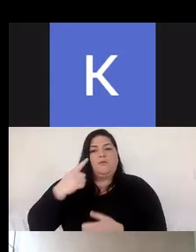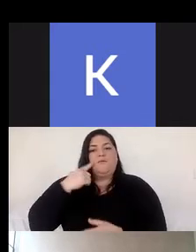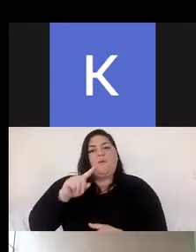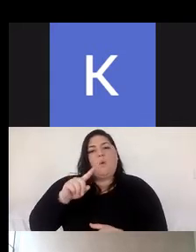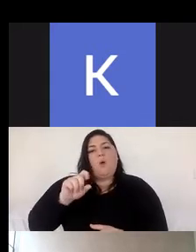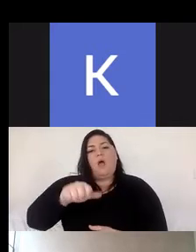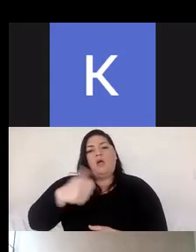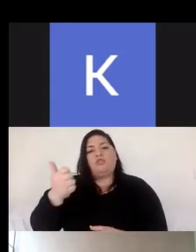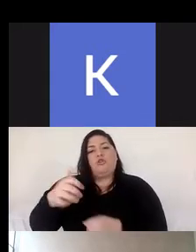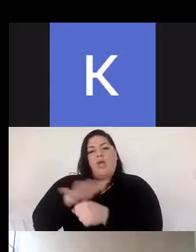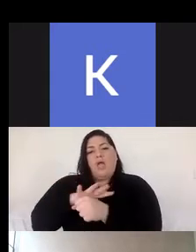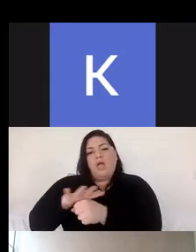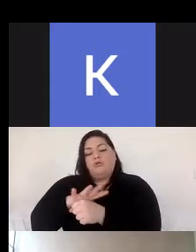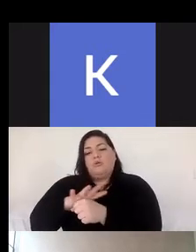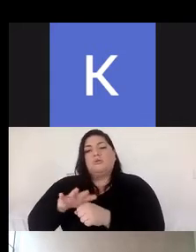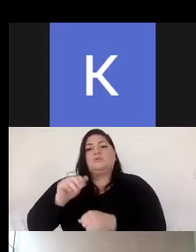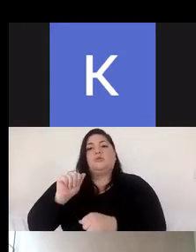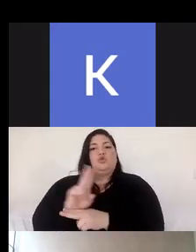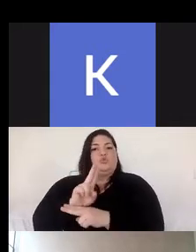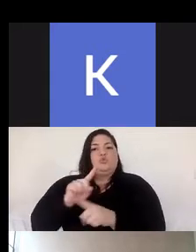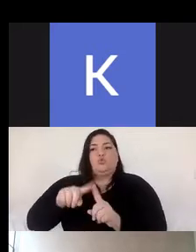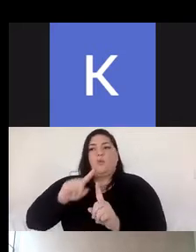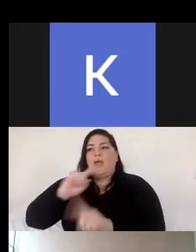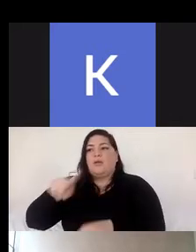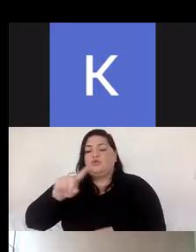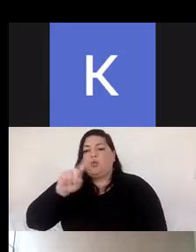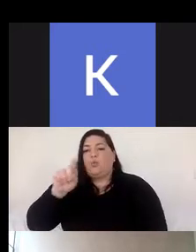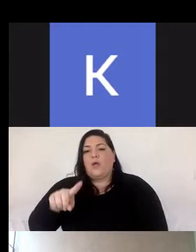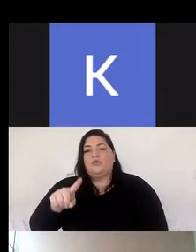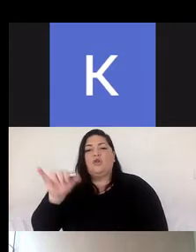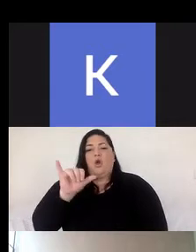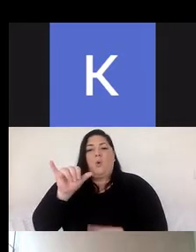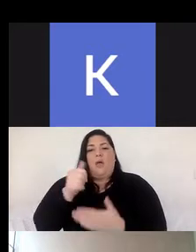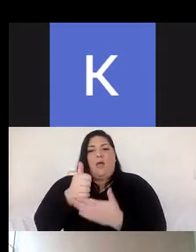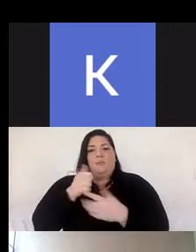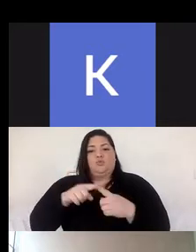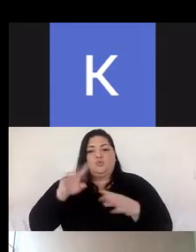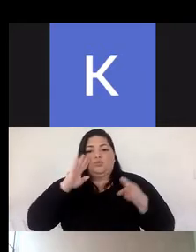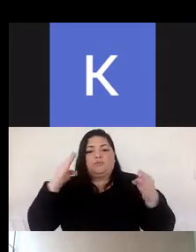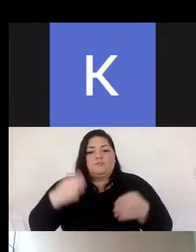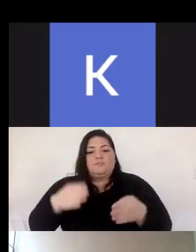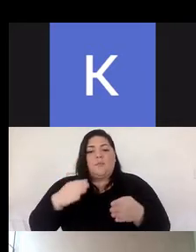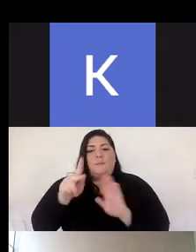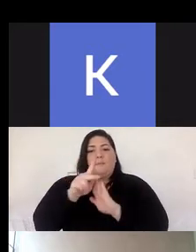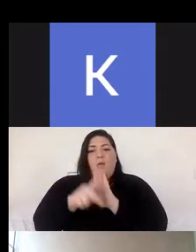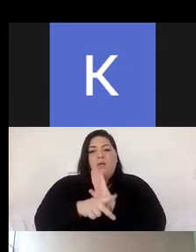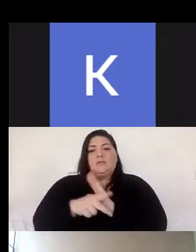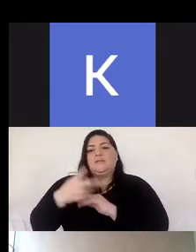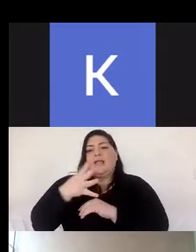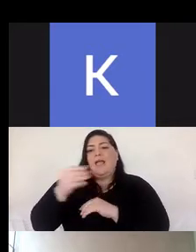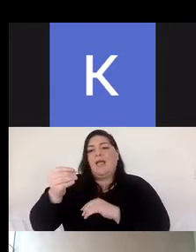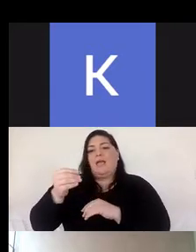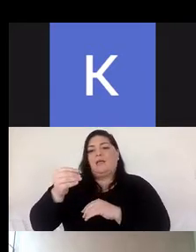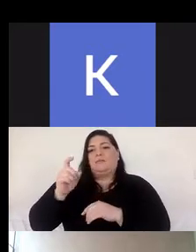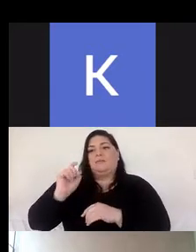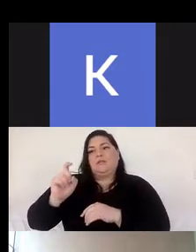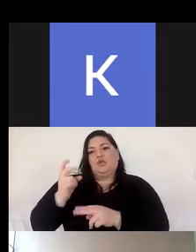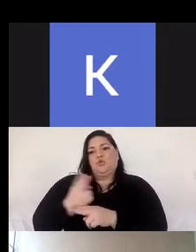answer questions, focus policy, and help decision makers focus on important updates and needs coming